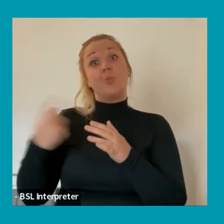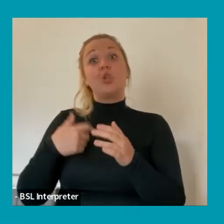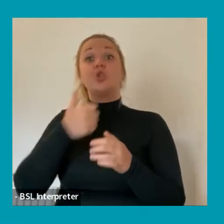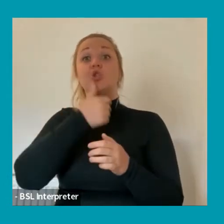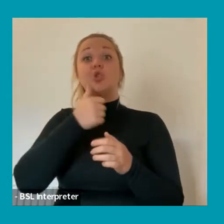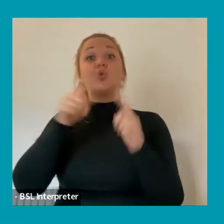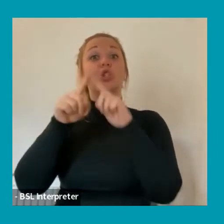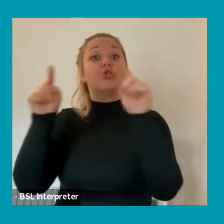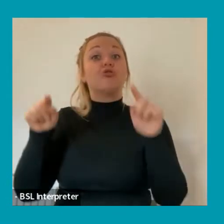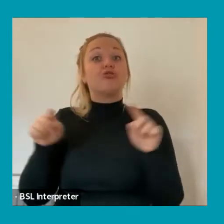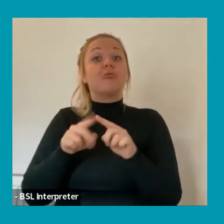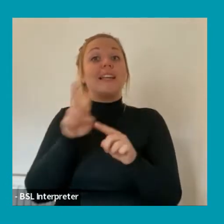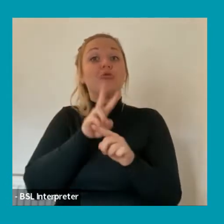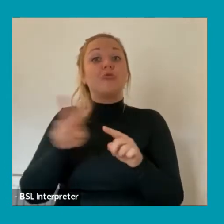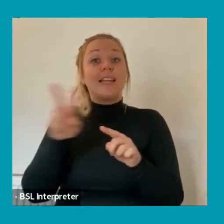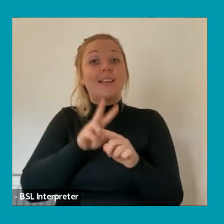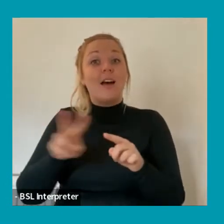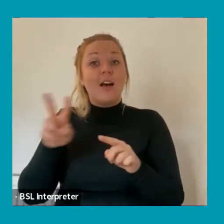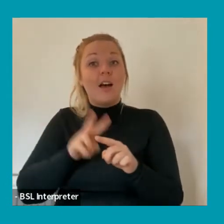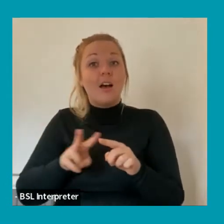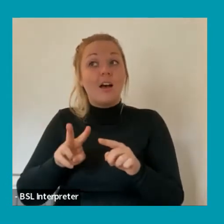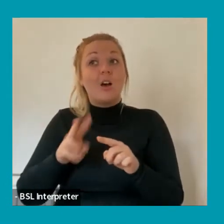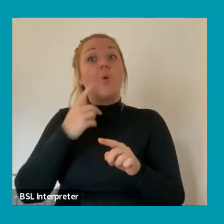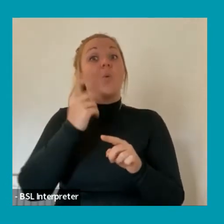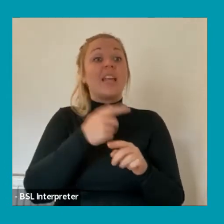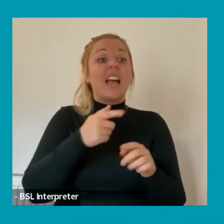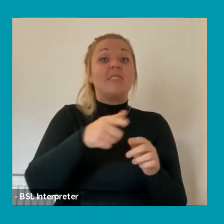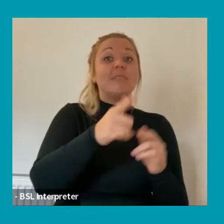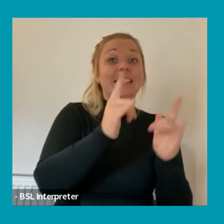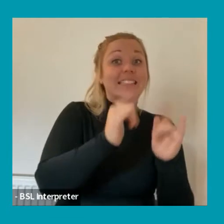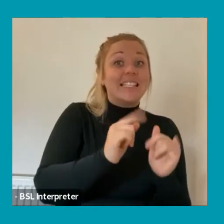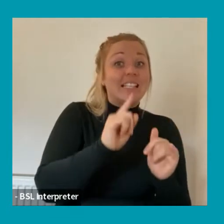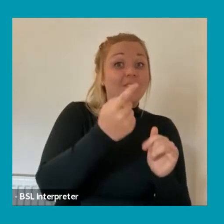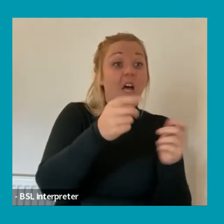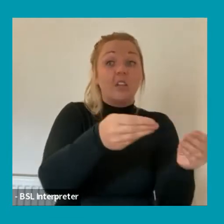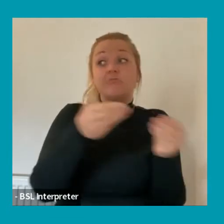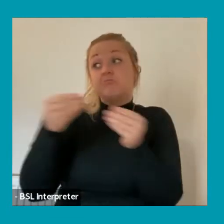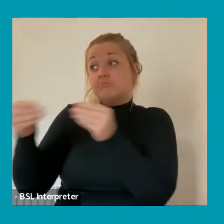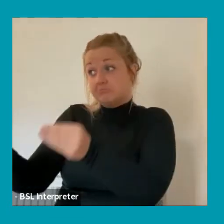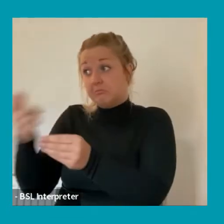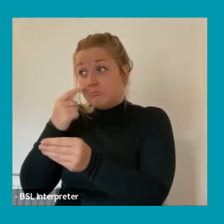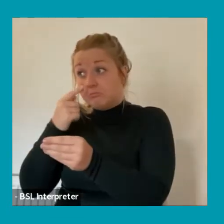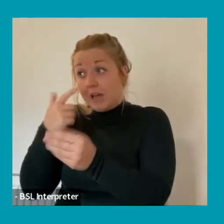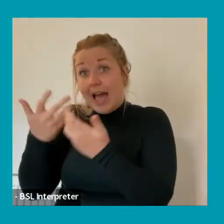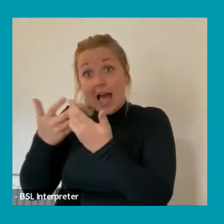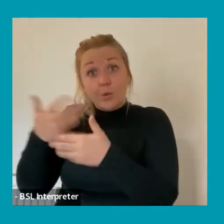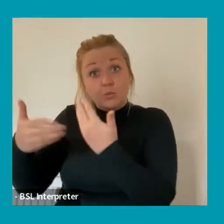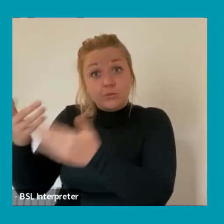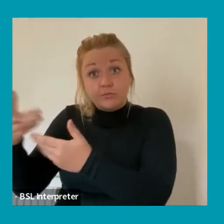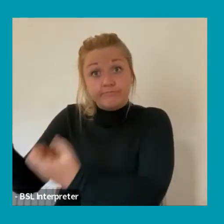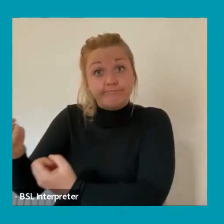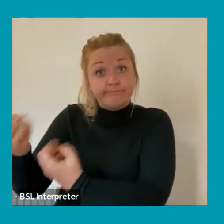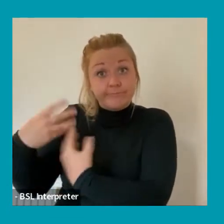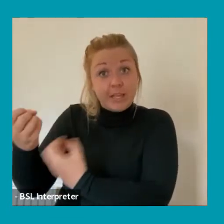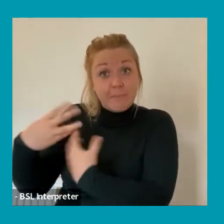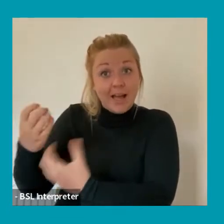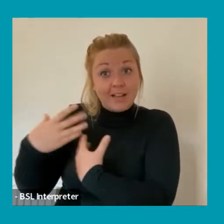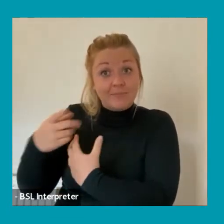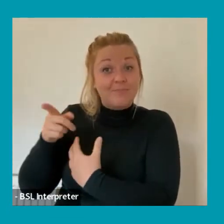So we can test it out first. We can tests it with our team, which is in valuable, because a lot of organisation also say.